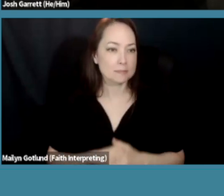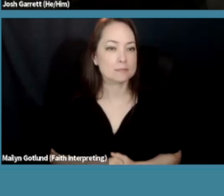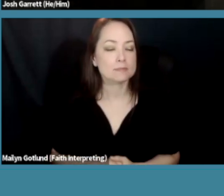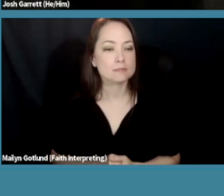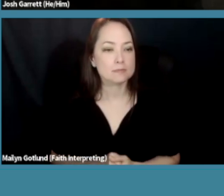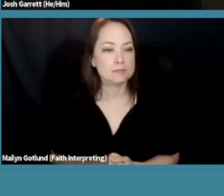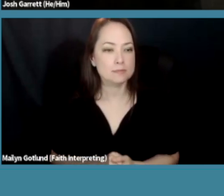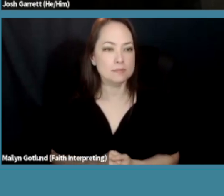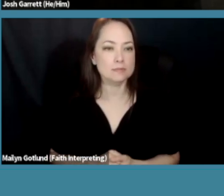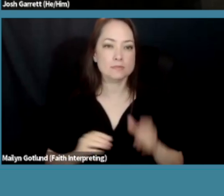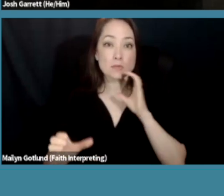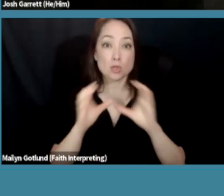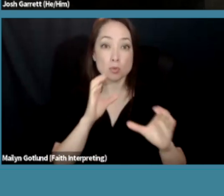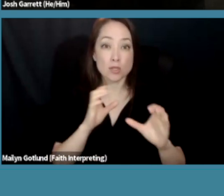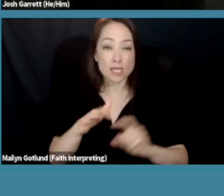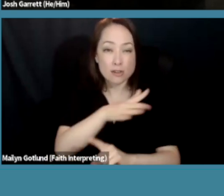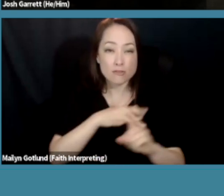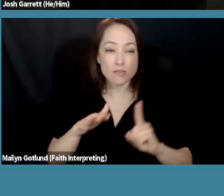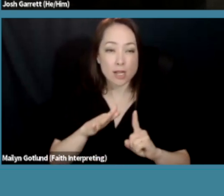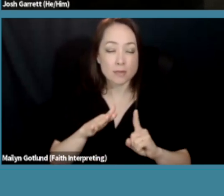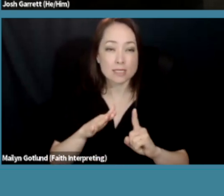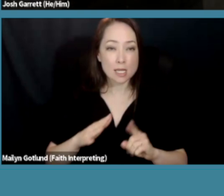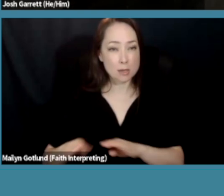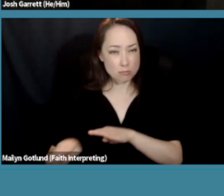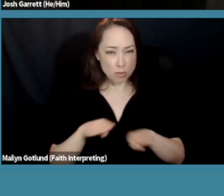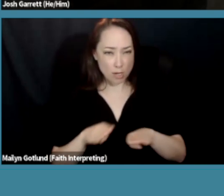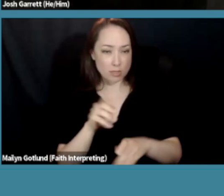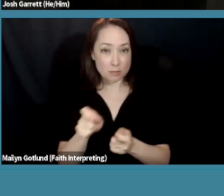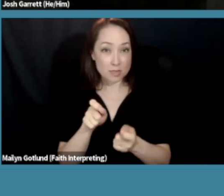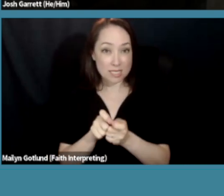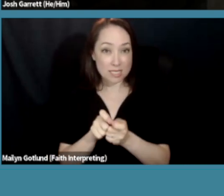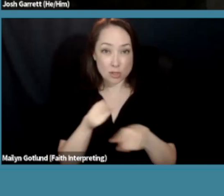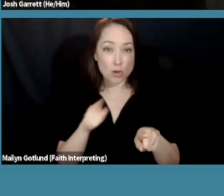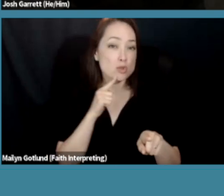Communications environment etiquette, specifically for those who are deaf and heard of hearing.